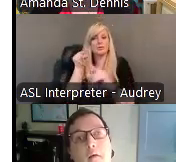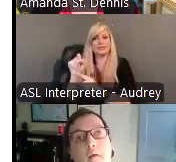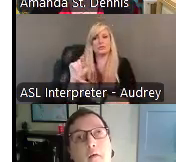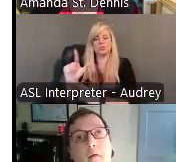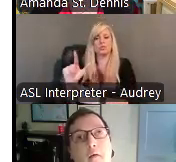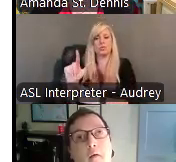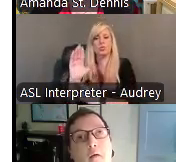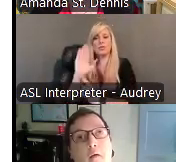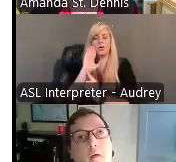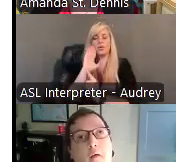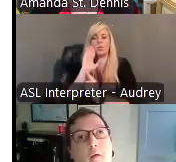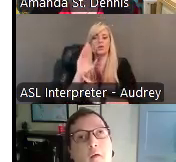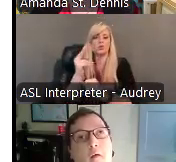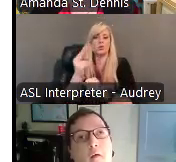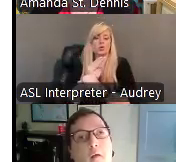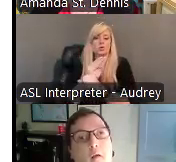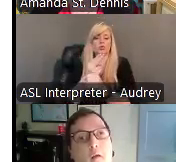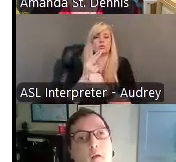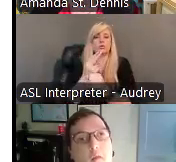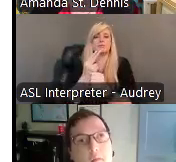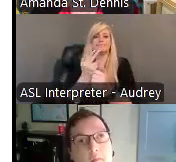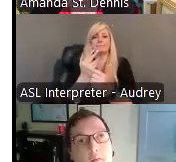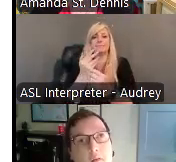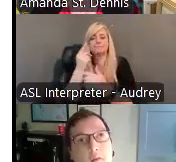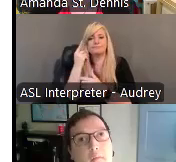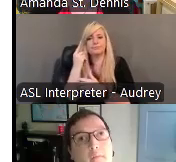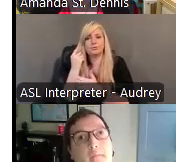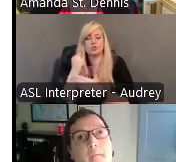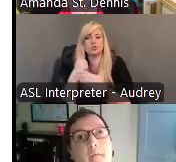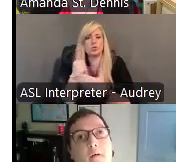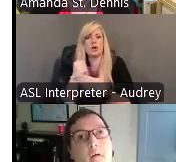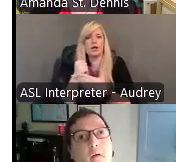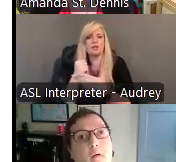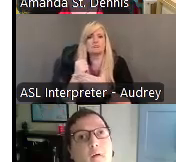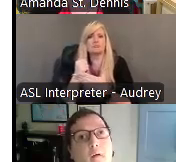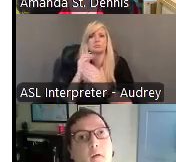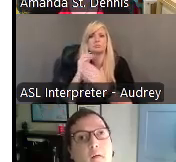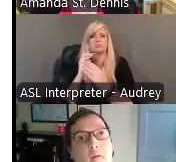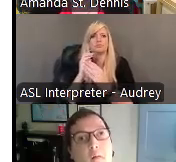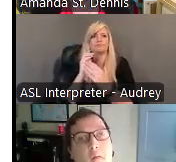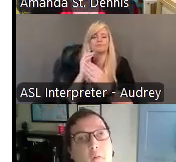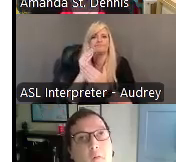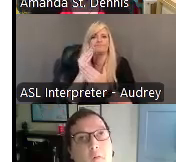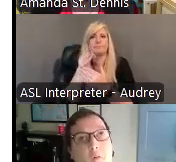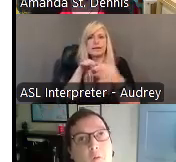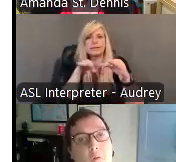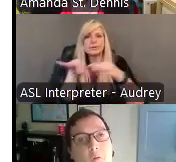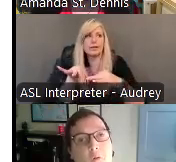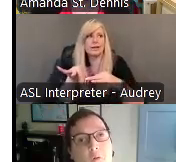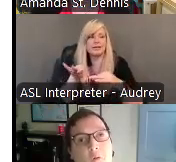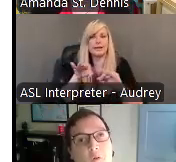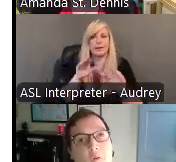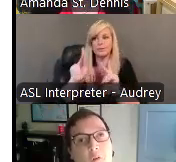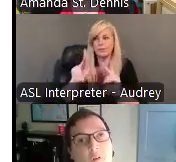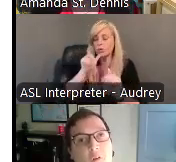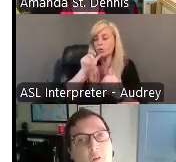communicate that those with disabilities belong in the world of research and belong in the world of